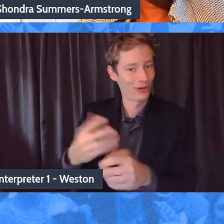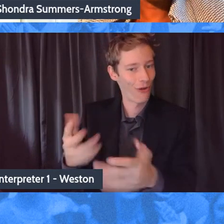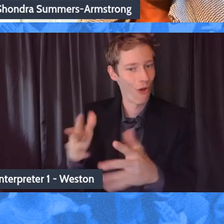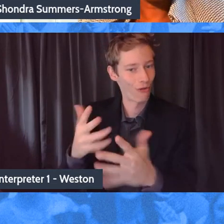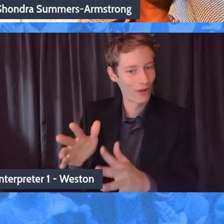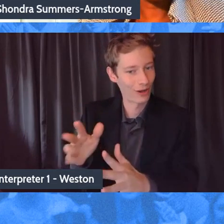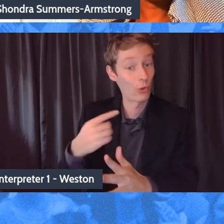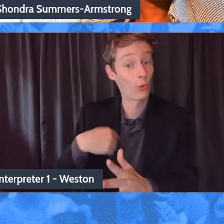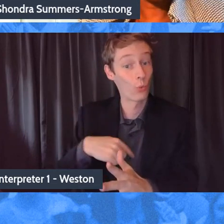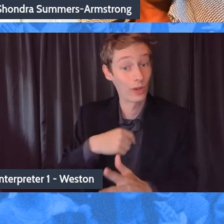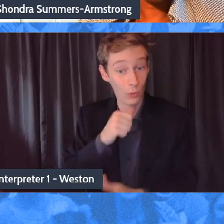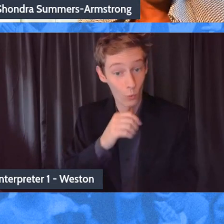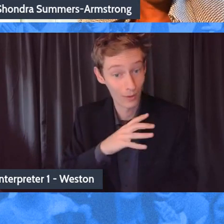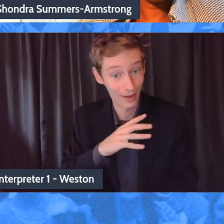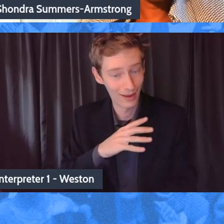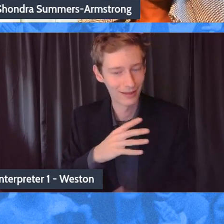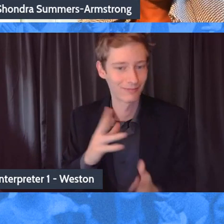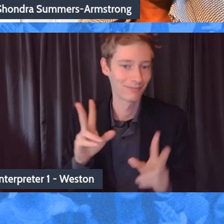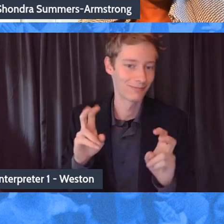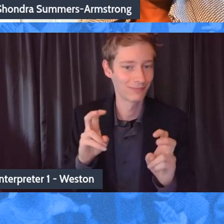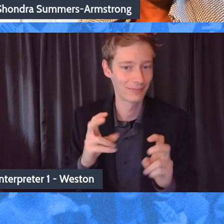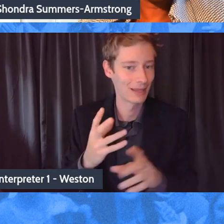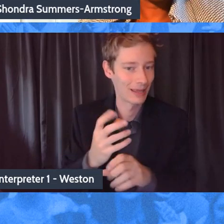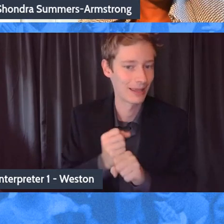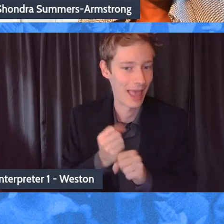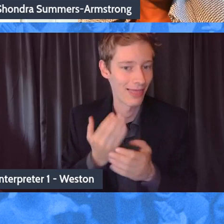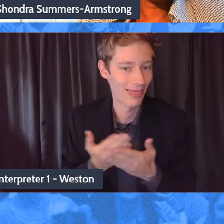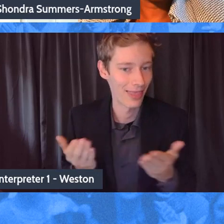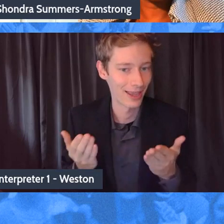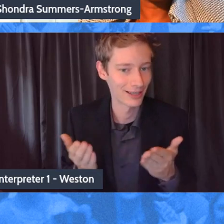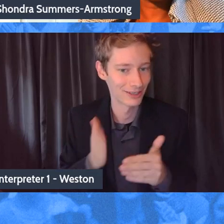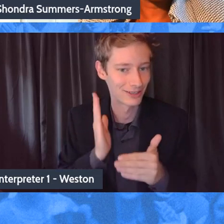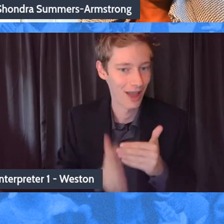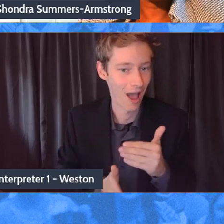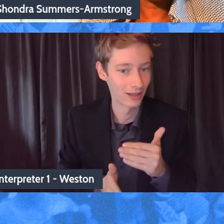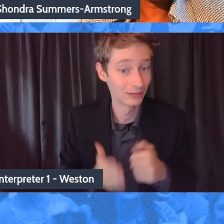and we are very much I think a lot of us